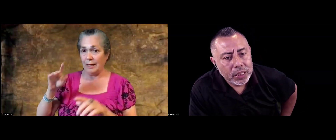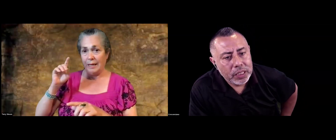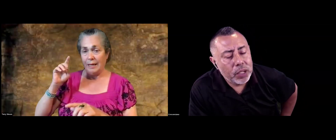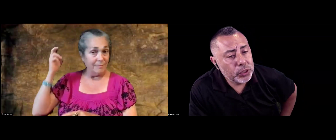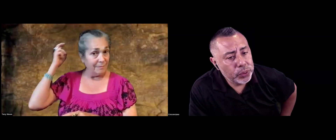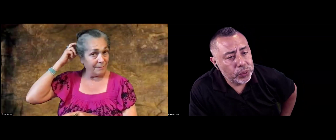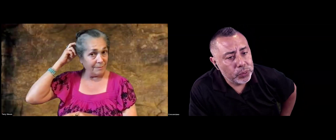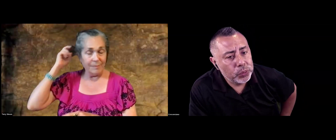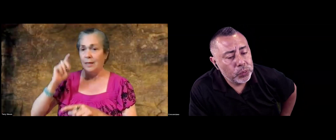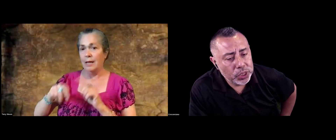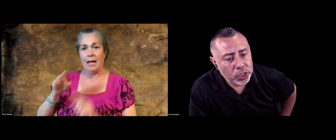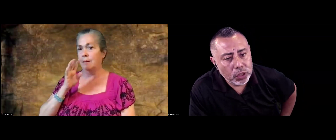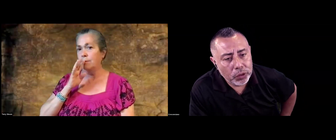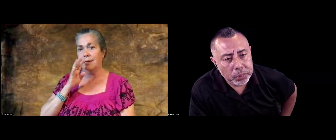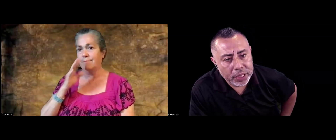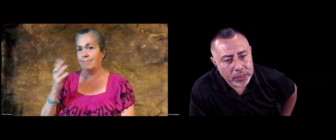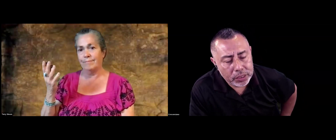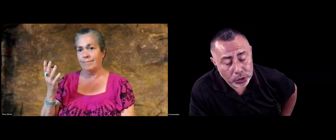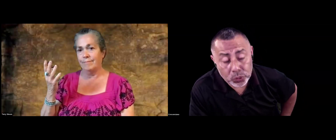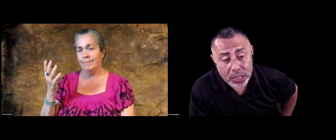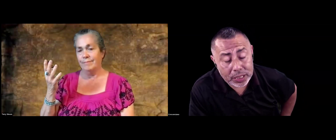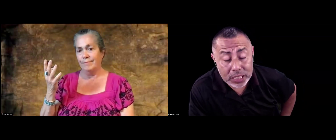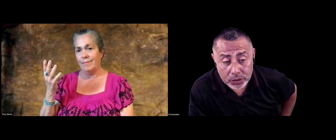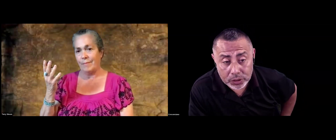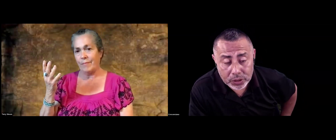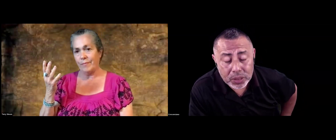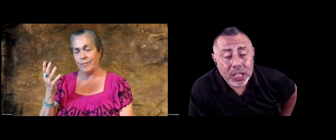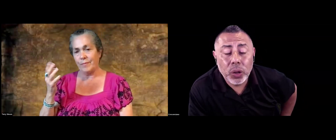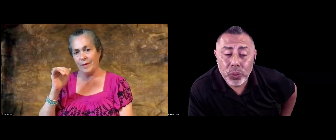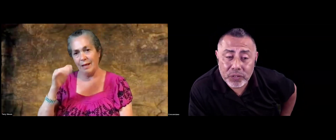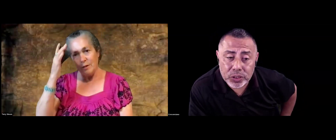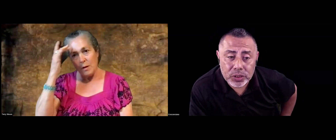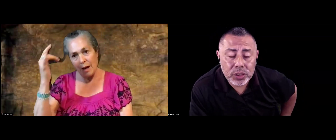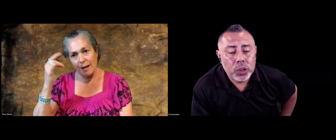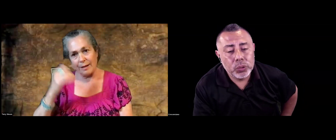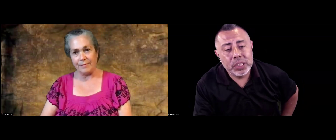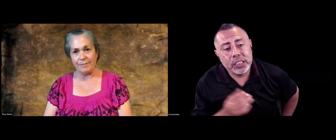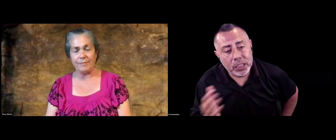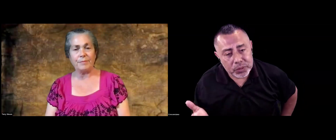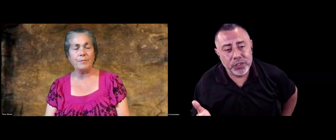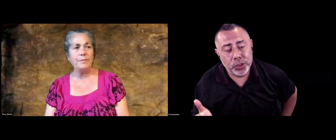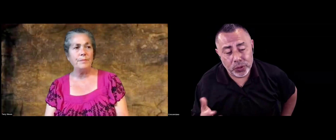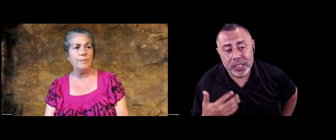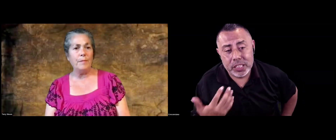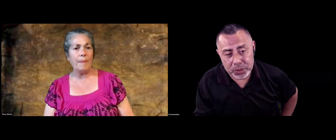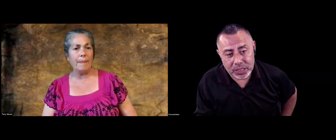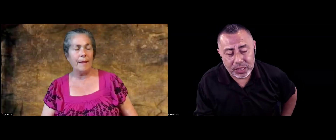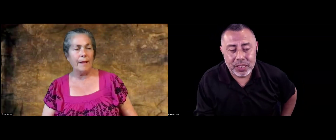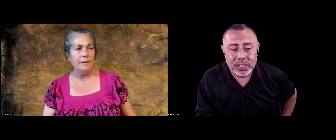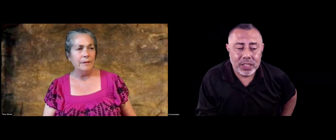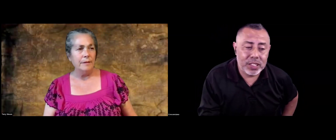Now it's true with the cochlear implant. You can hear. However, Only some deaf children can speak.